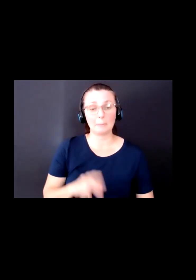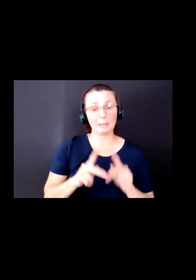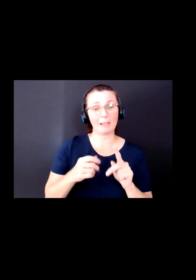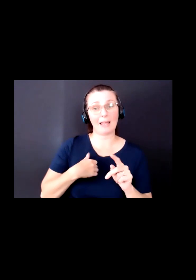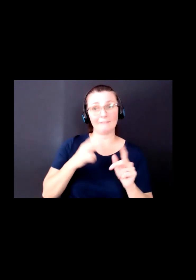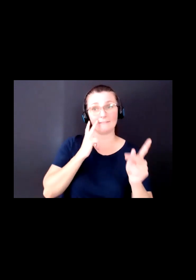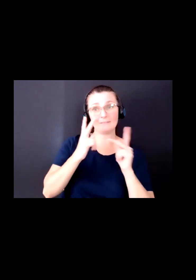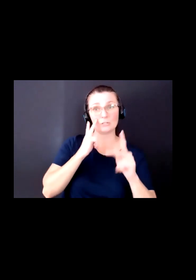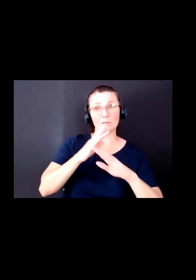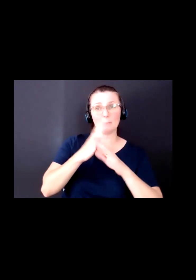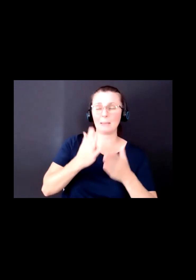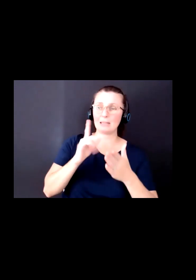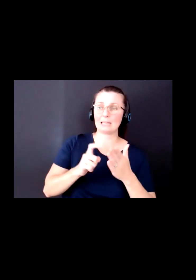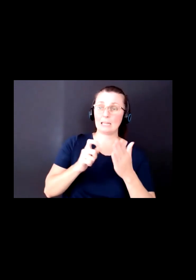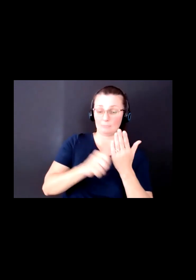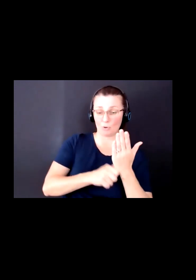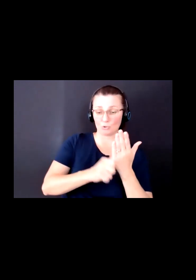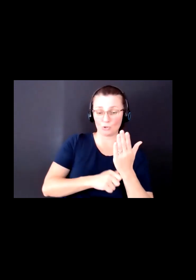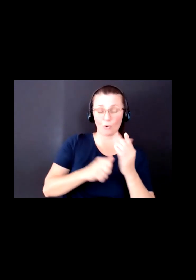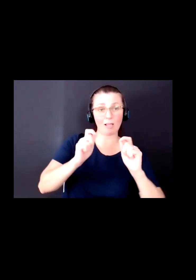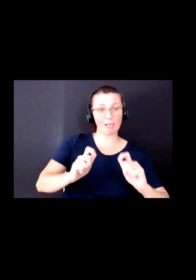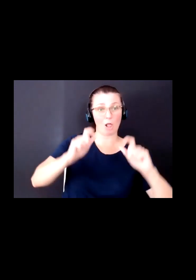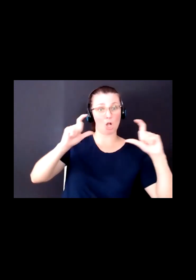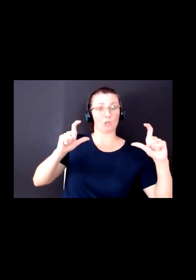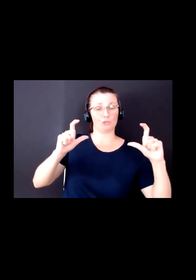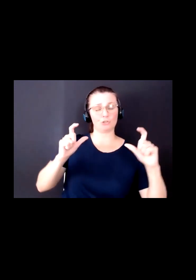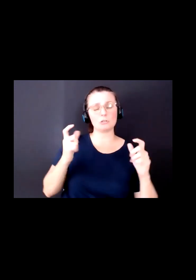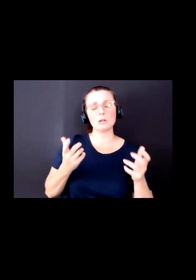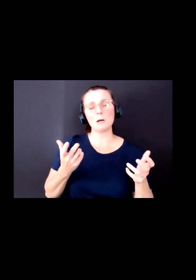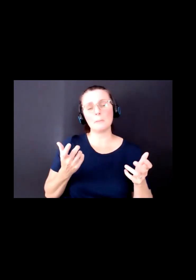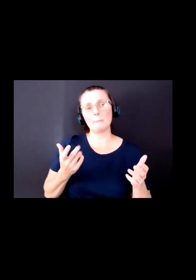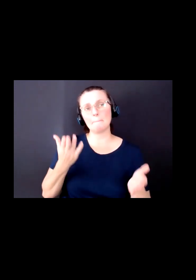need large print copy to read materials. Or maybe someone needs